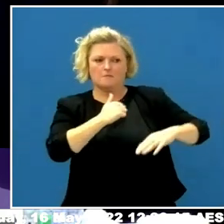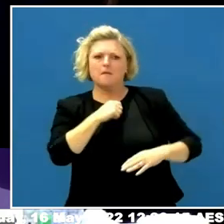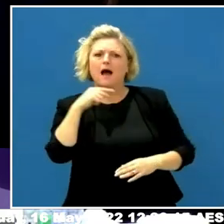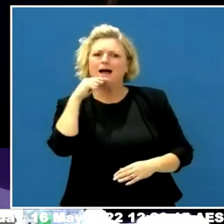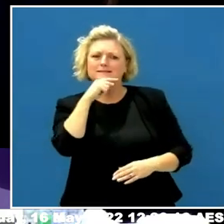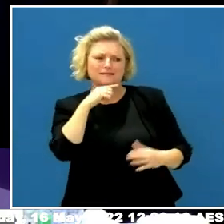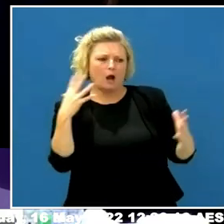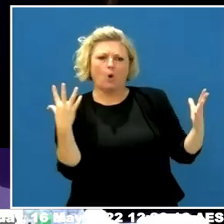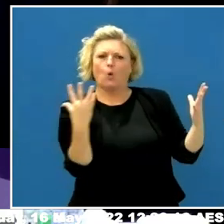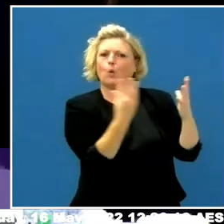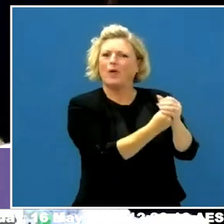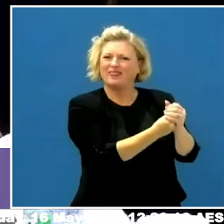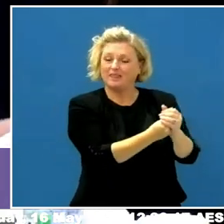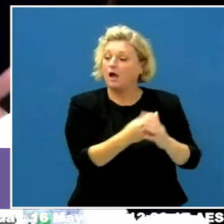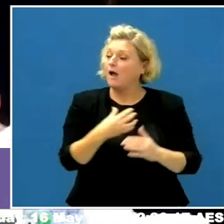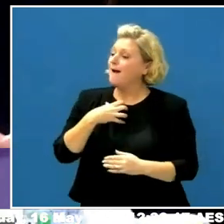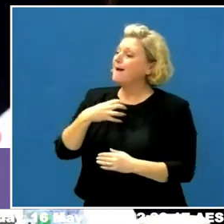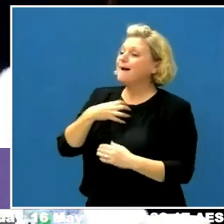No. No. COMMISSIONER BENNETT: Thank you very much.